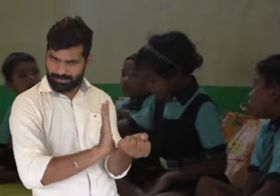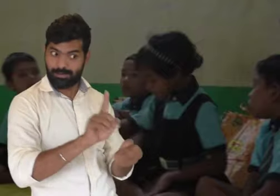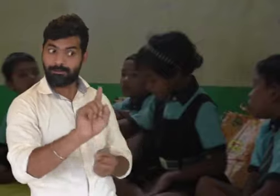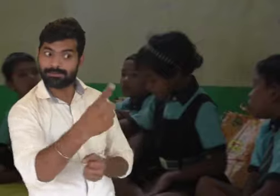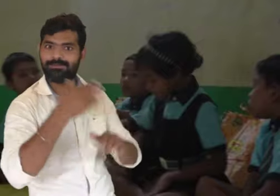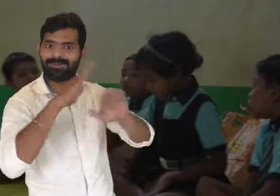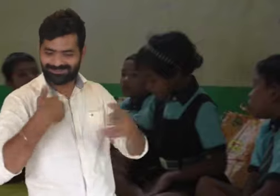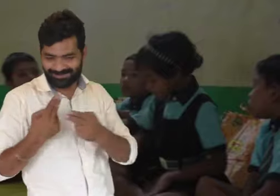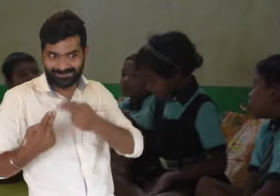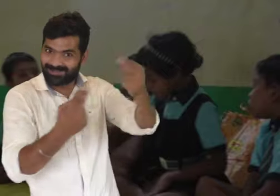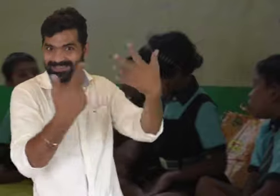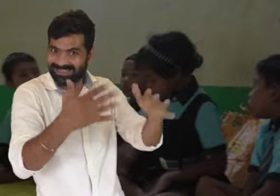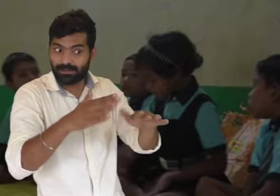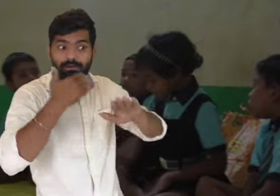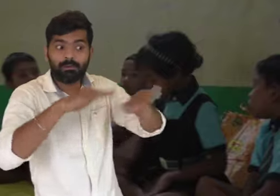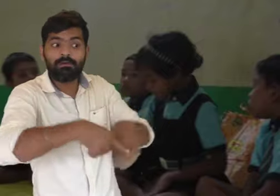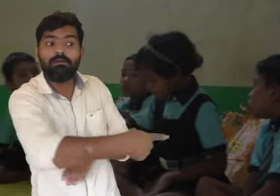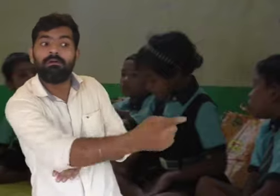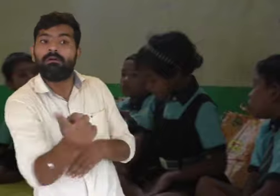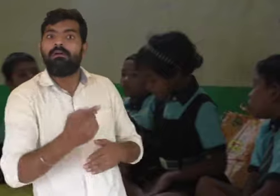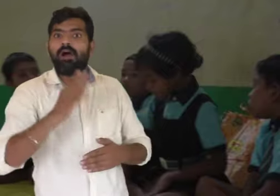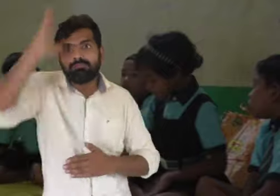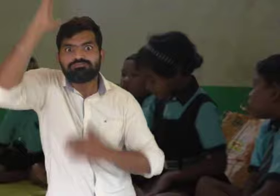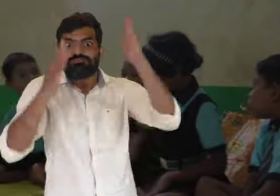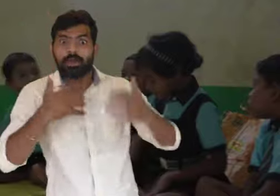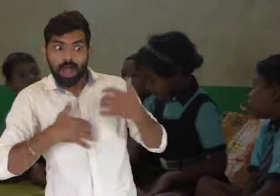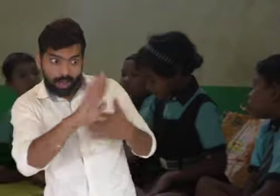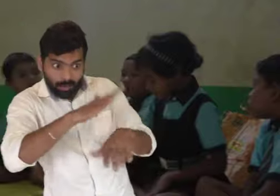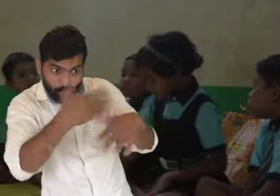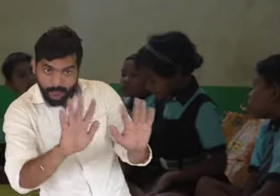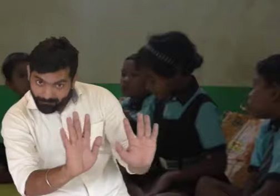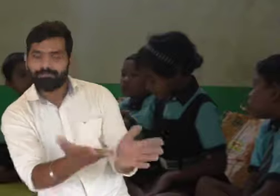experience with the help of flash cards and picture books